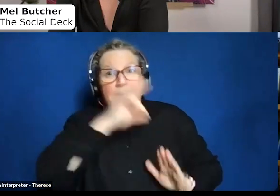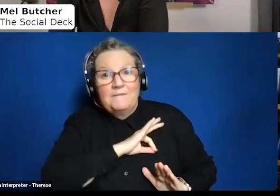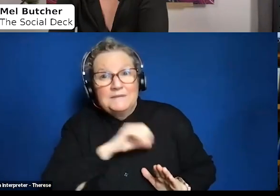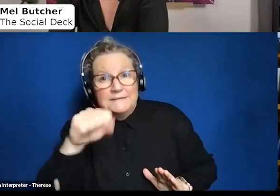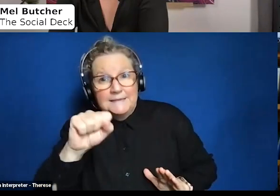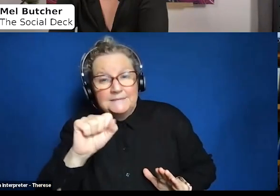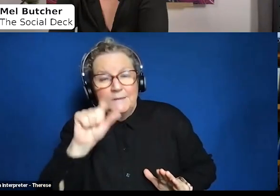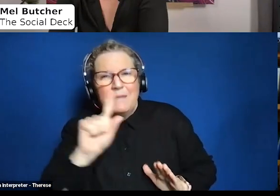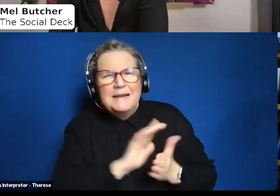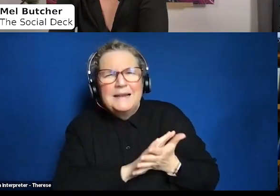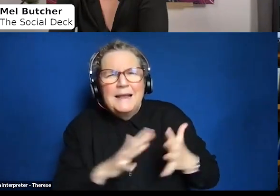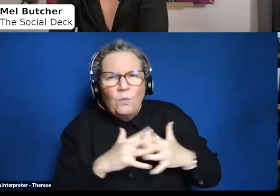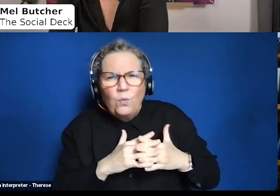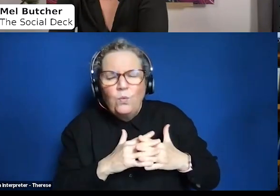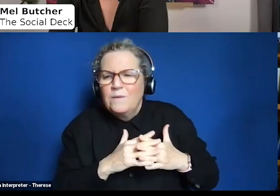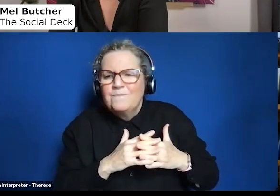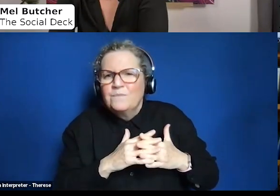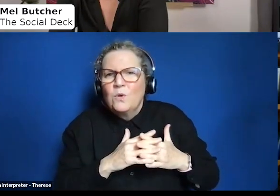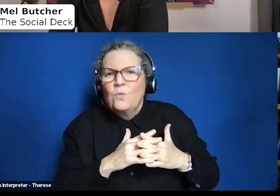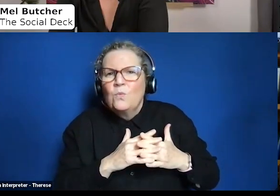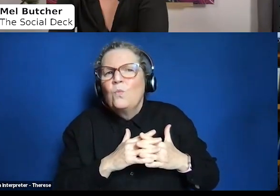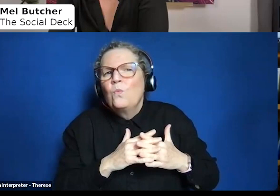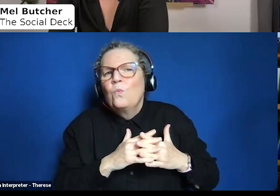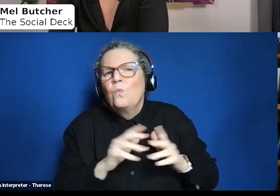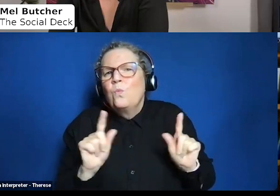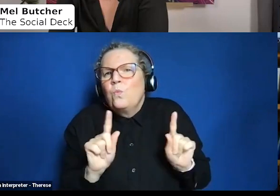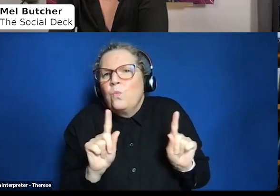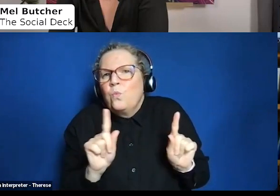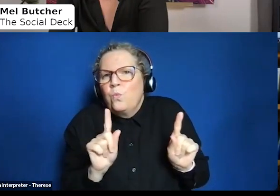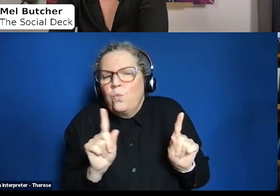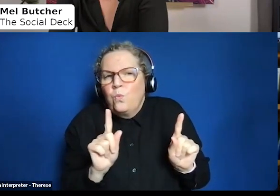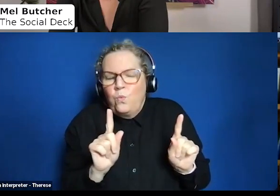but how what what's the how in how can this be used?